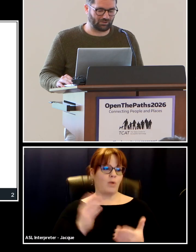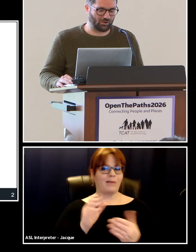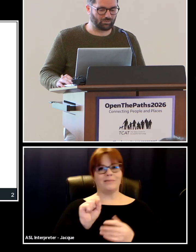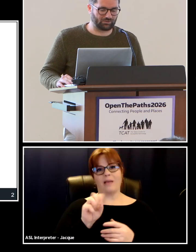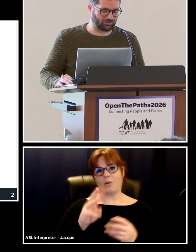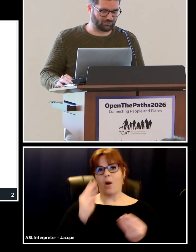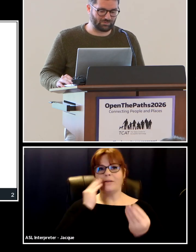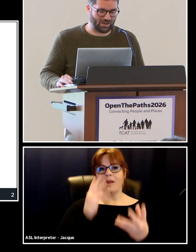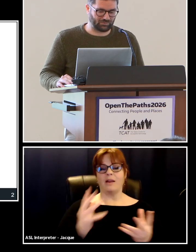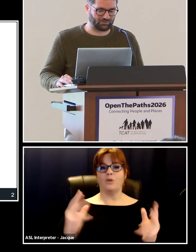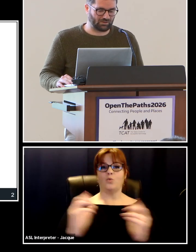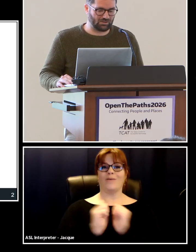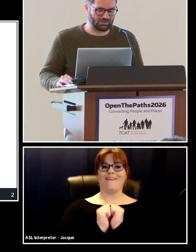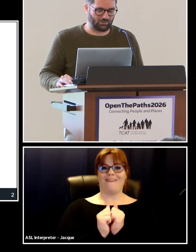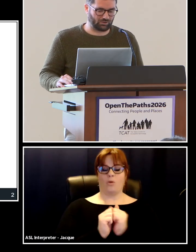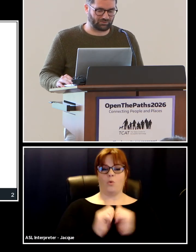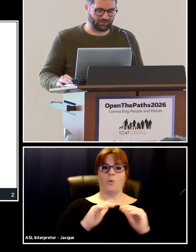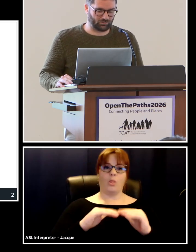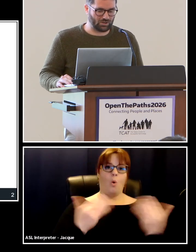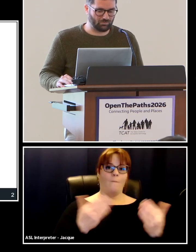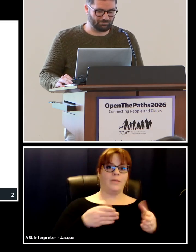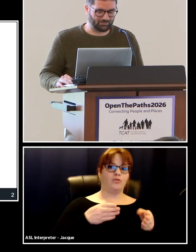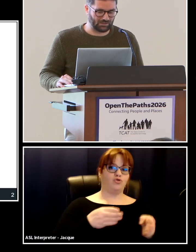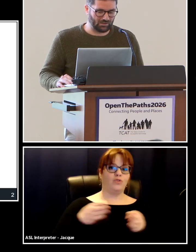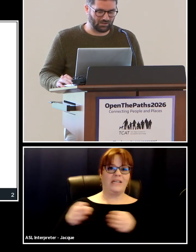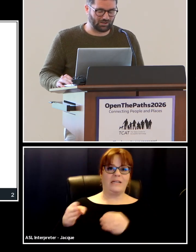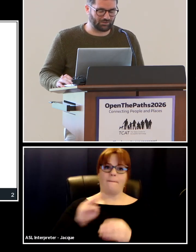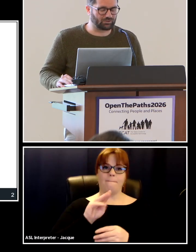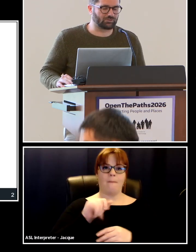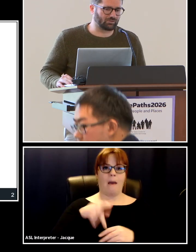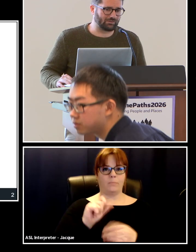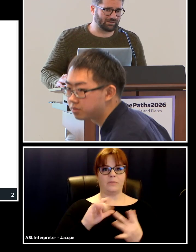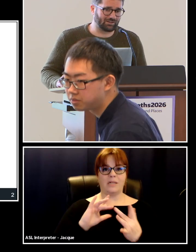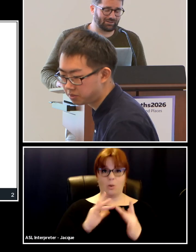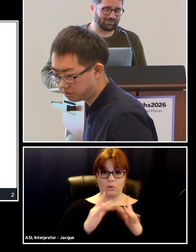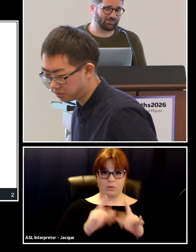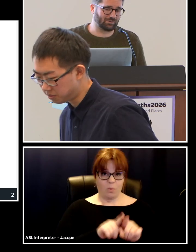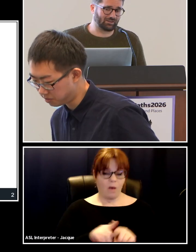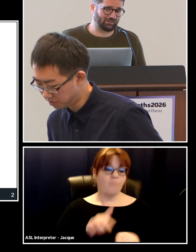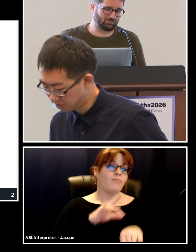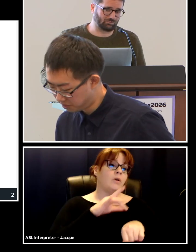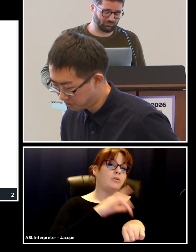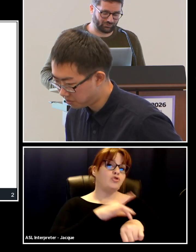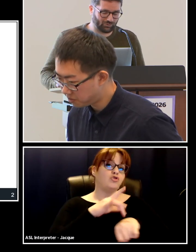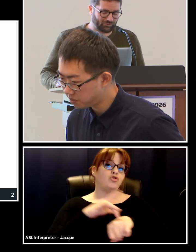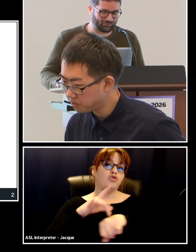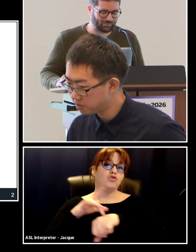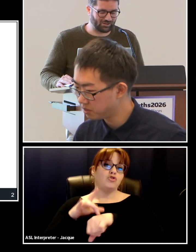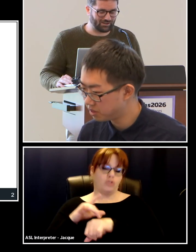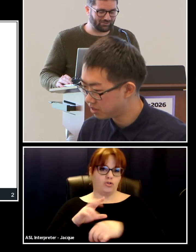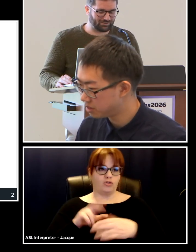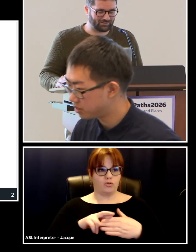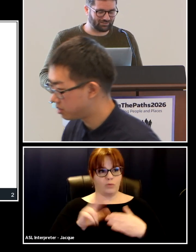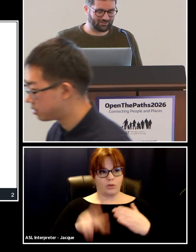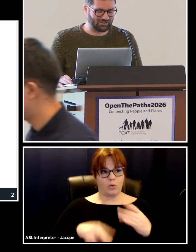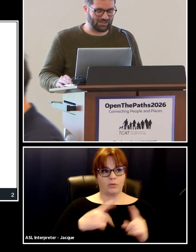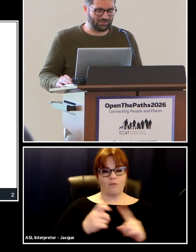uh open street maps networks as well. Uh touch lightly on some results from our analysis and then